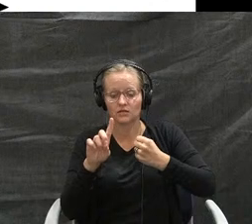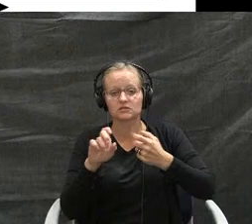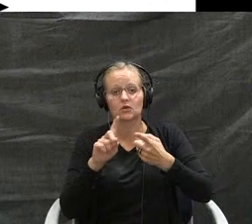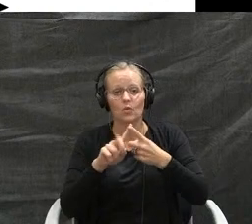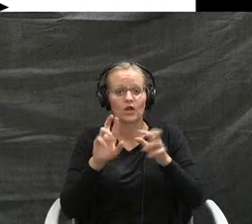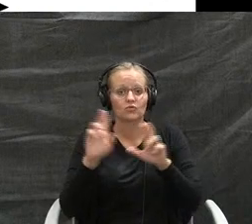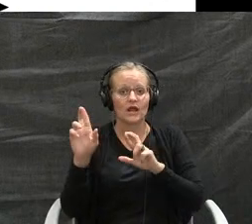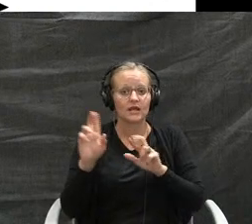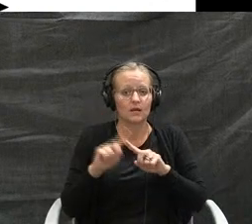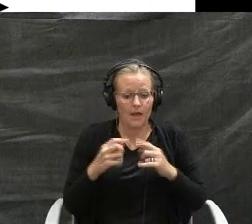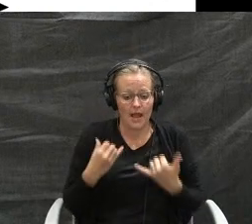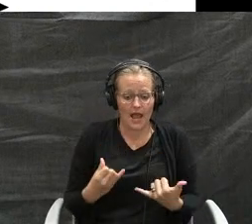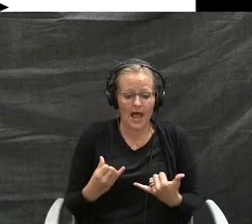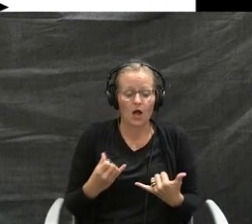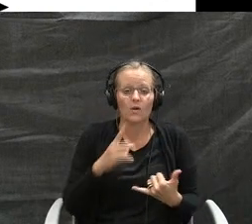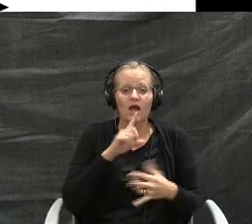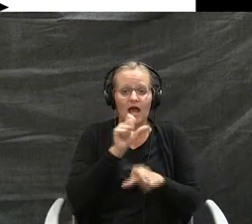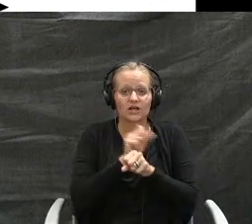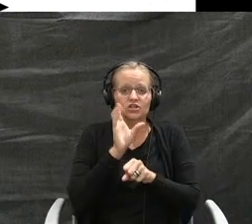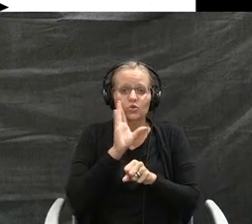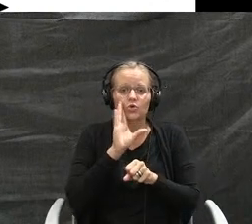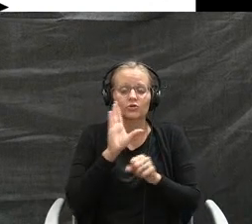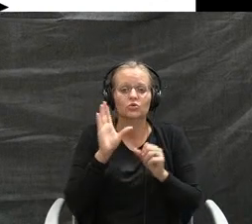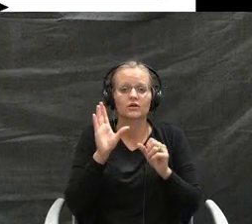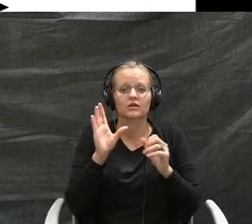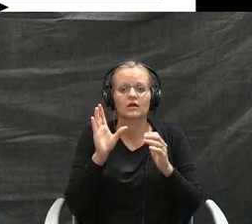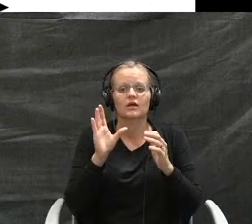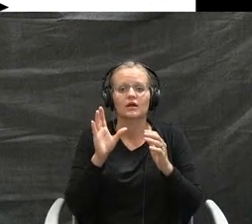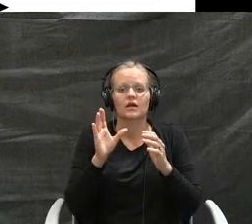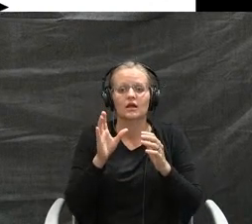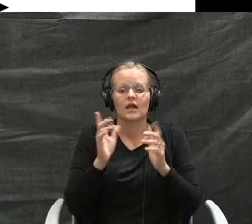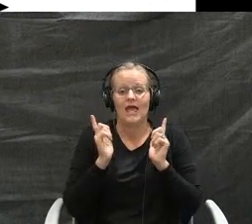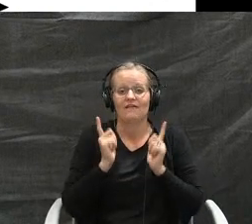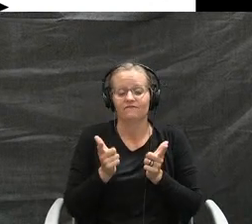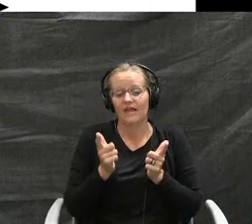actually going to be doing in advance, refunding as opposed to a current refunding.